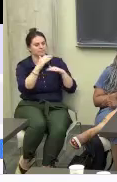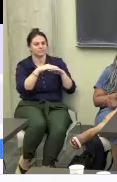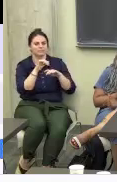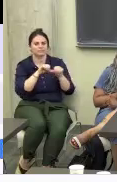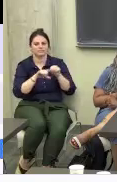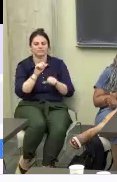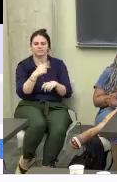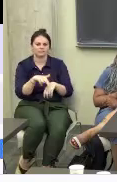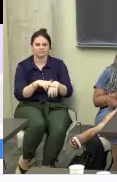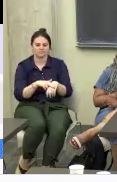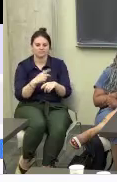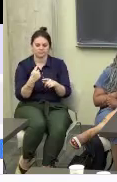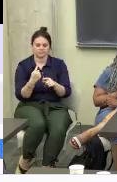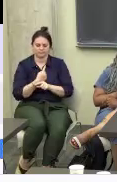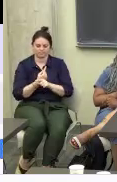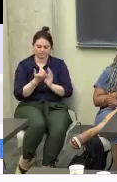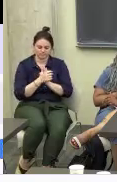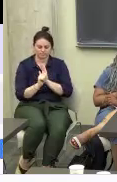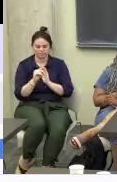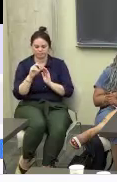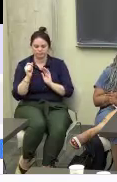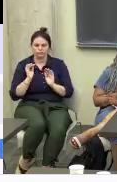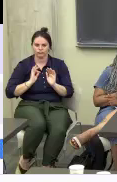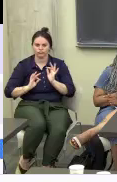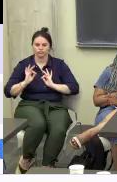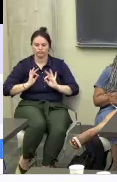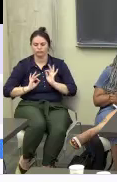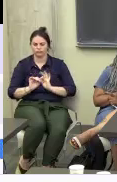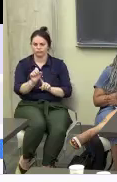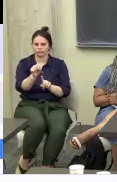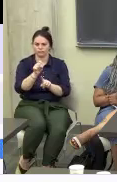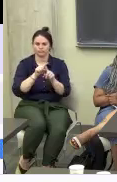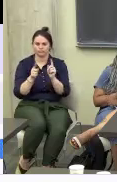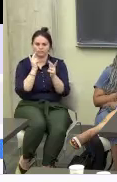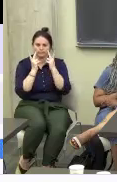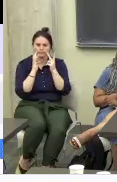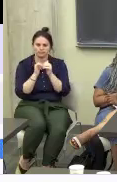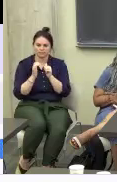and tools and that sort of thing, but actually getting to see how your work relates to the